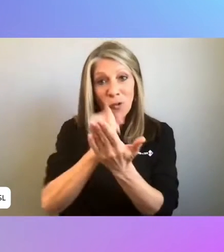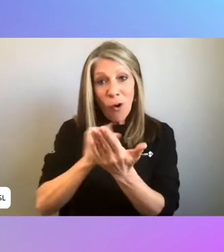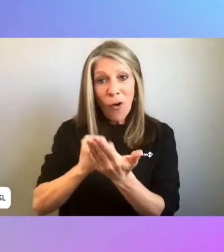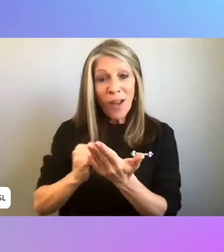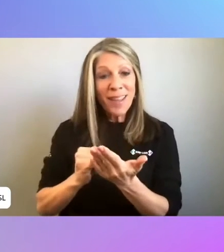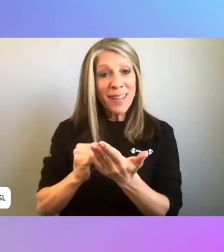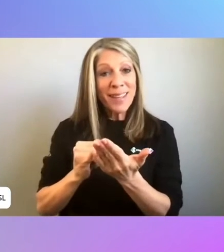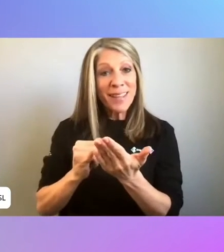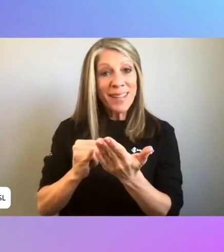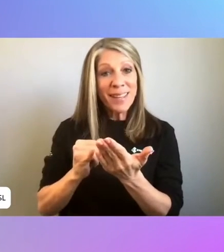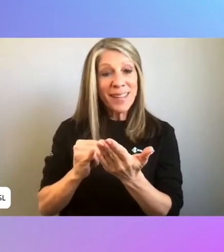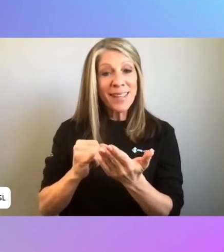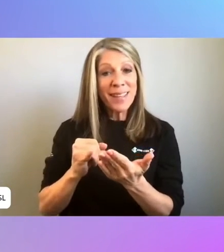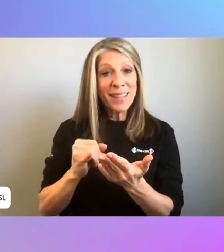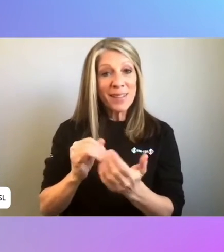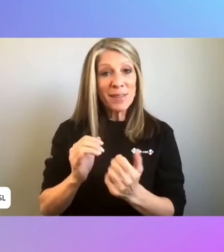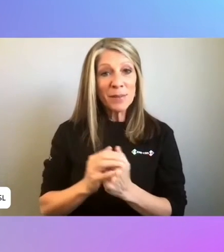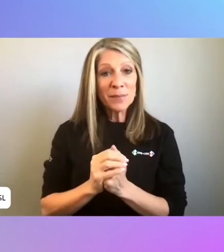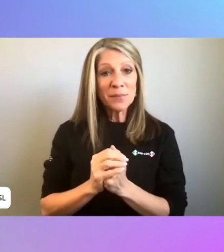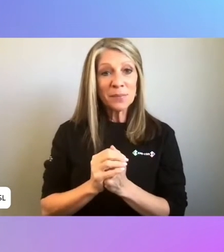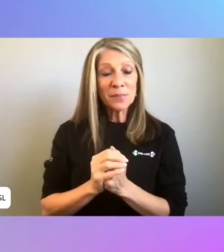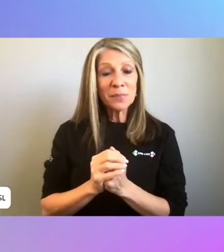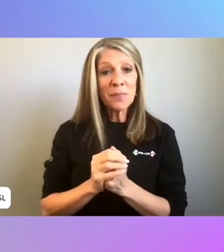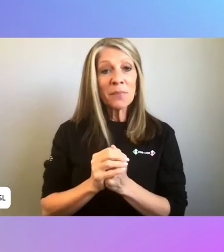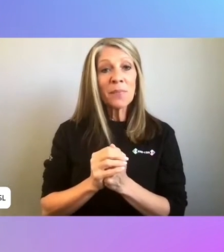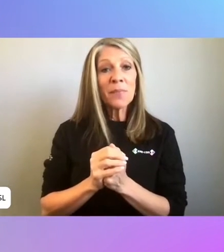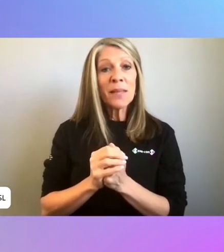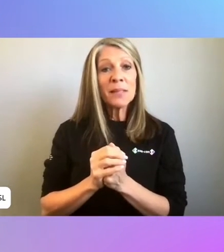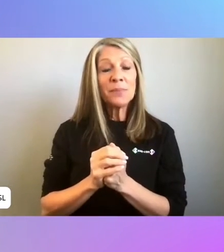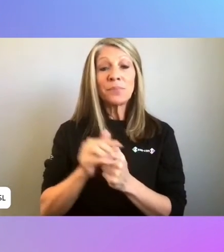feeling the more raised imprint